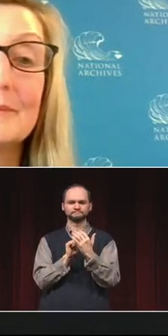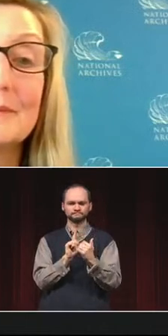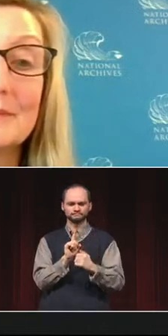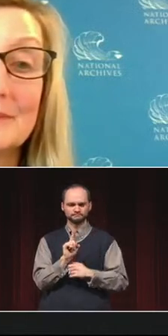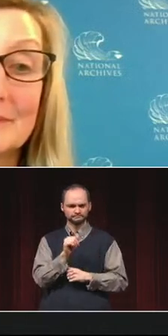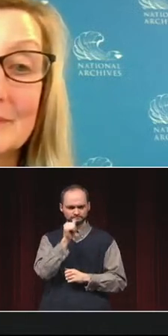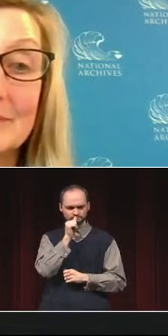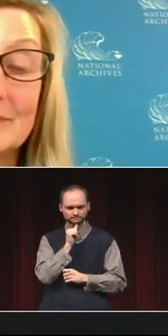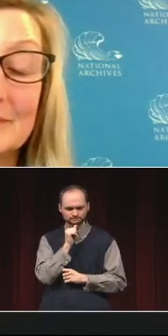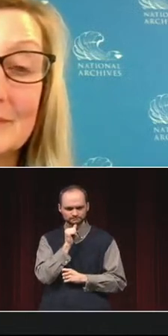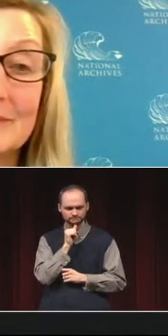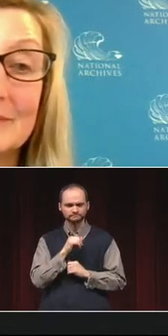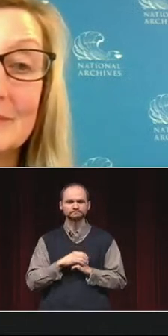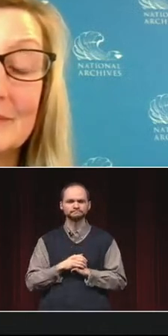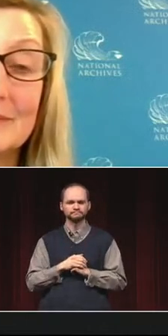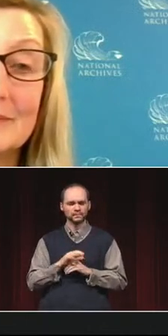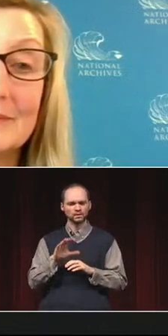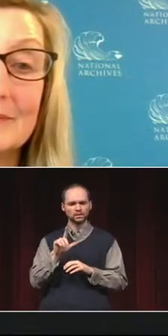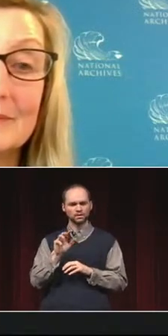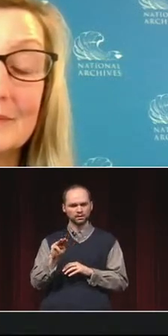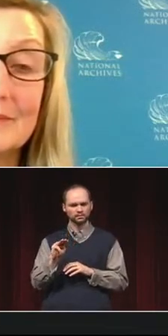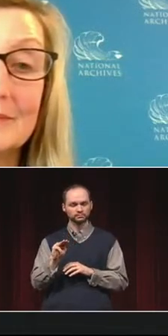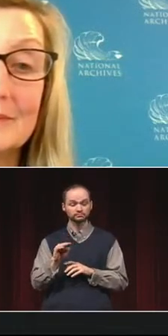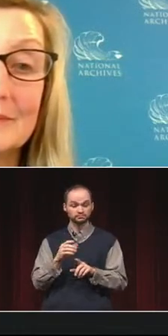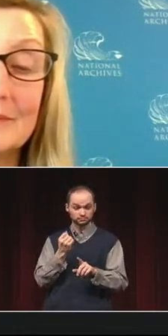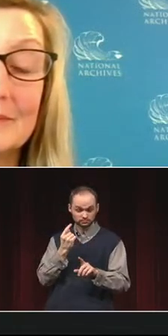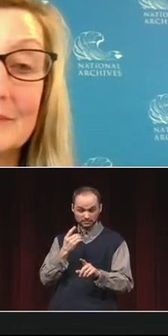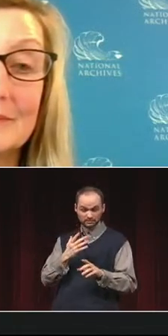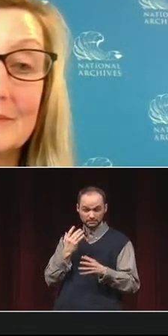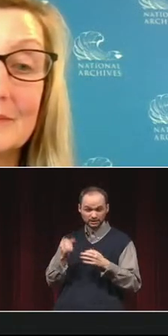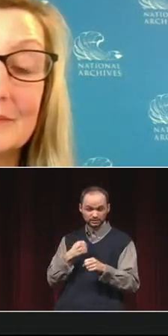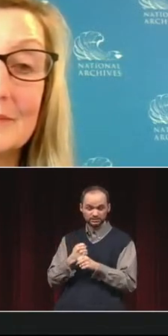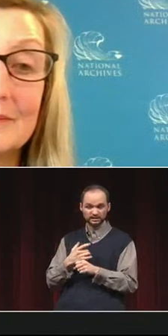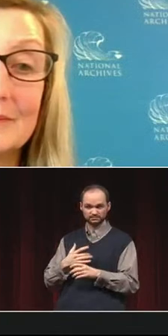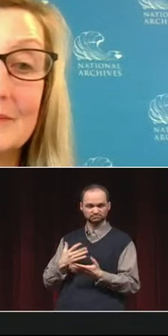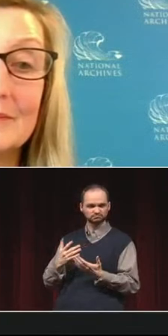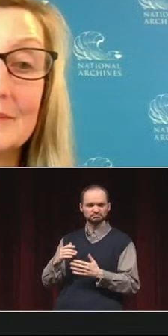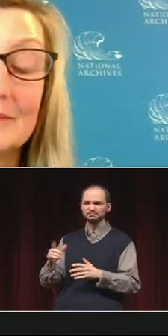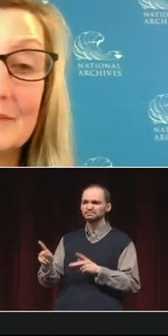By keeping that calm I did not feed into this monster of anger